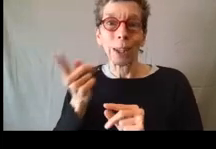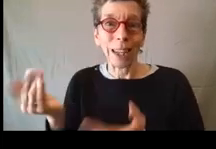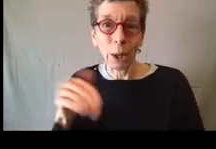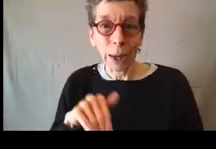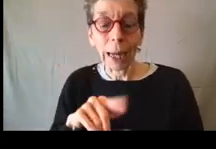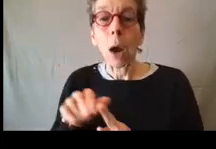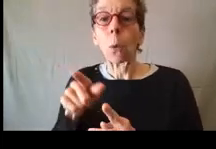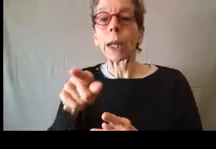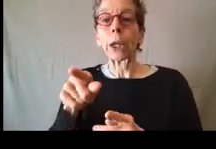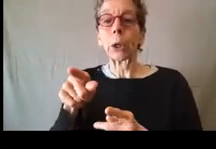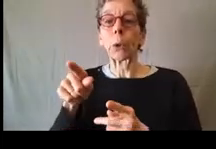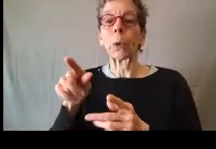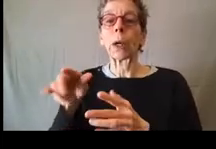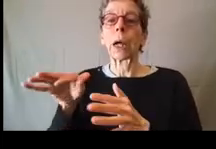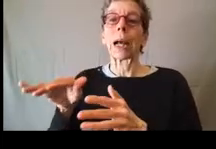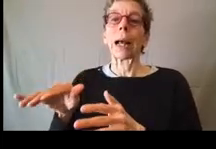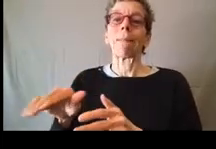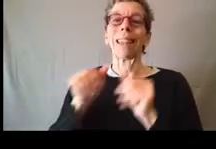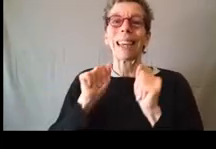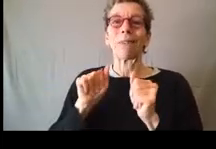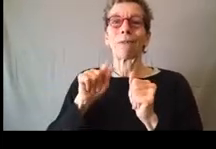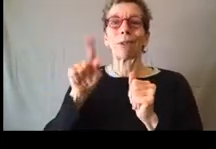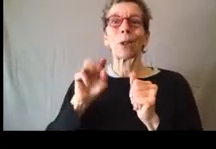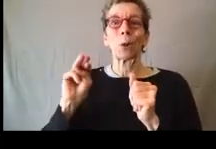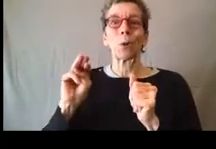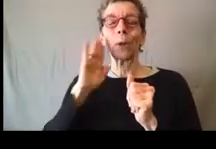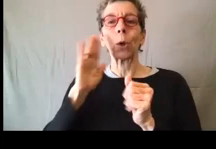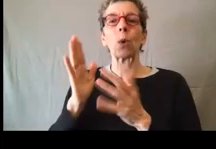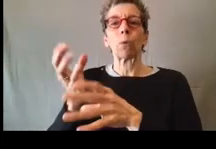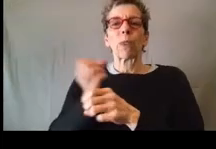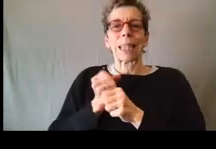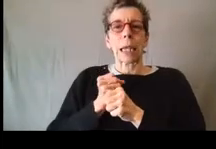window a new browser window will open with a survey asking for feedback about today's